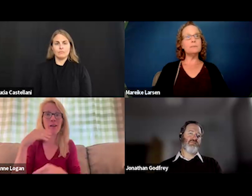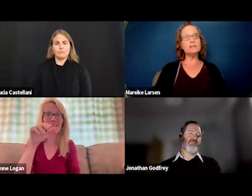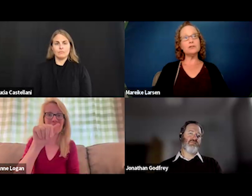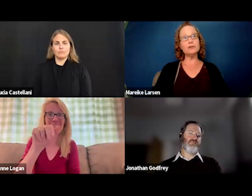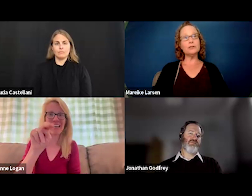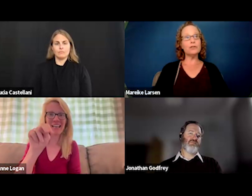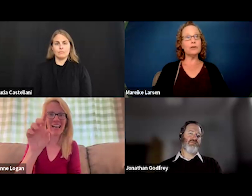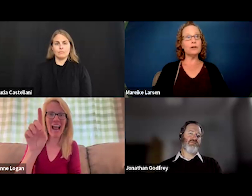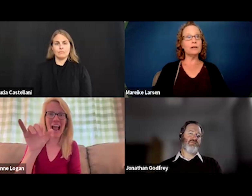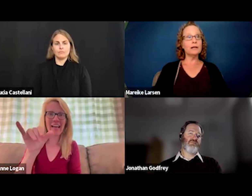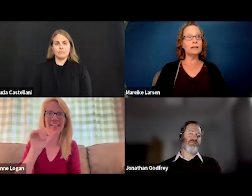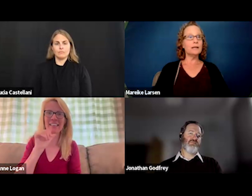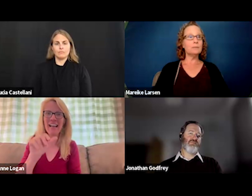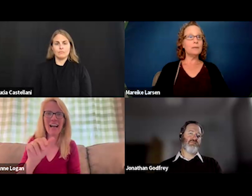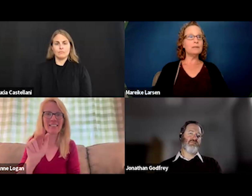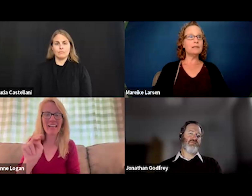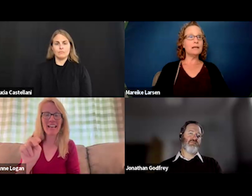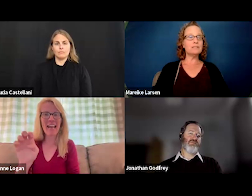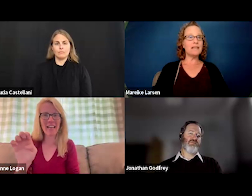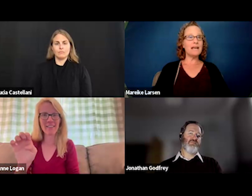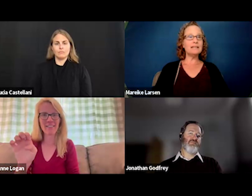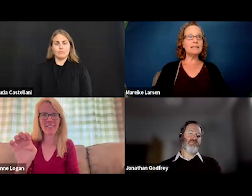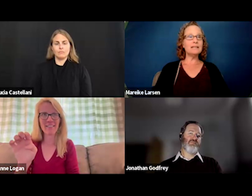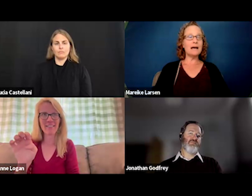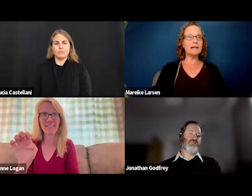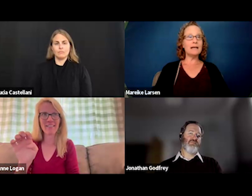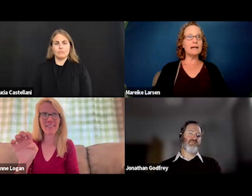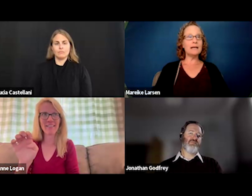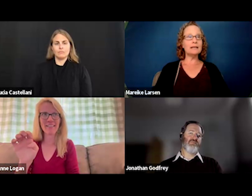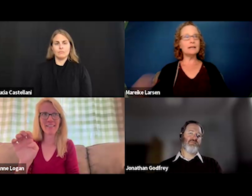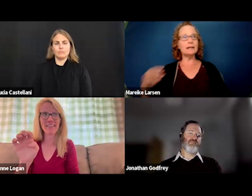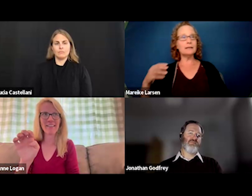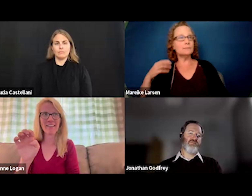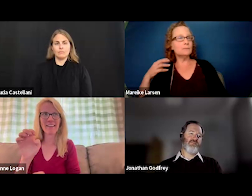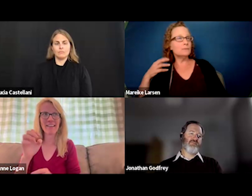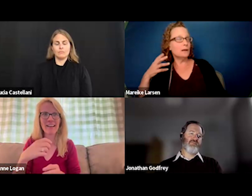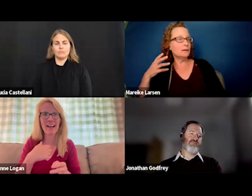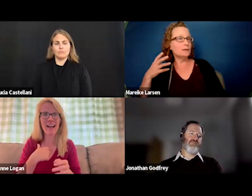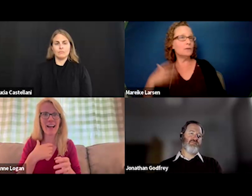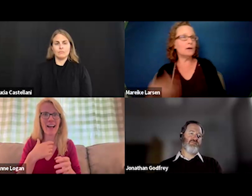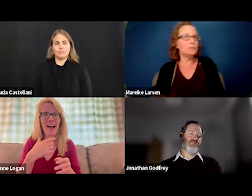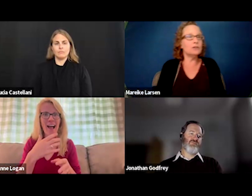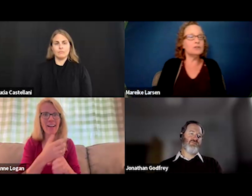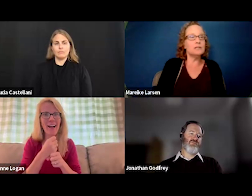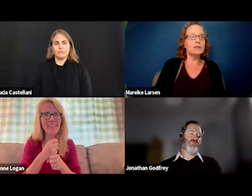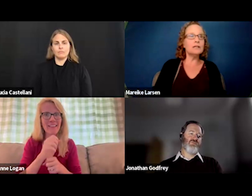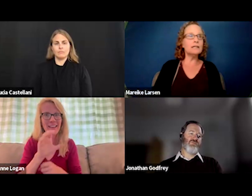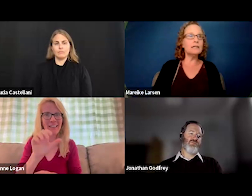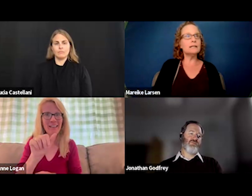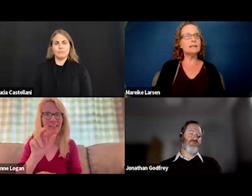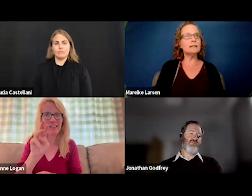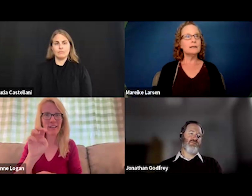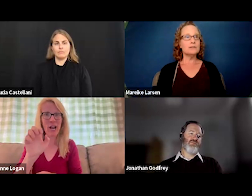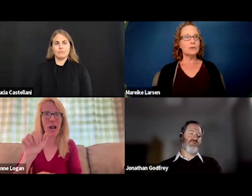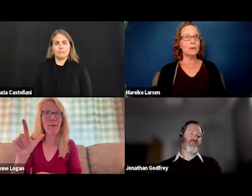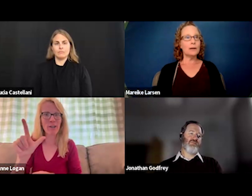Or I misheard and thought-- like, maybe the name was Andy, not Anne. And I have partial hearing, and so I